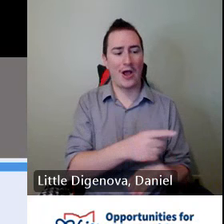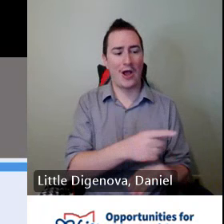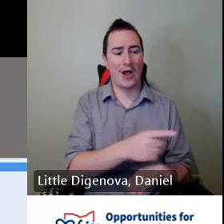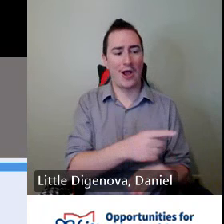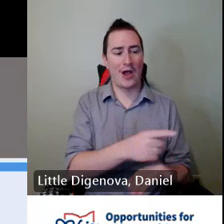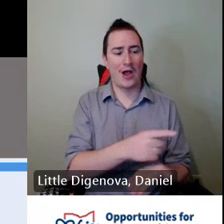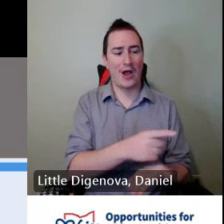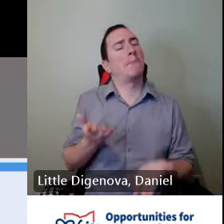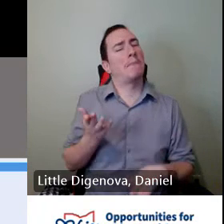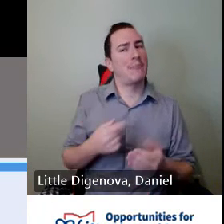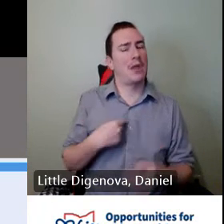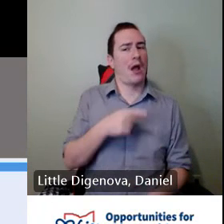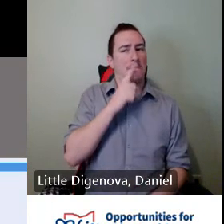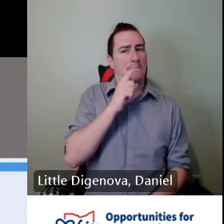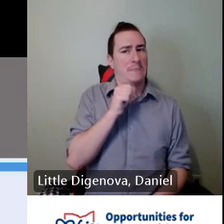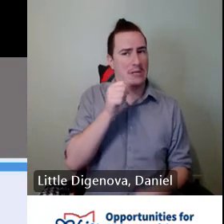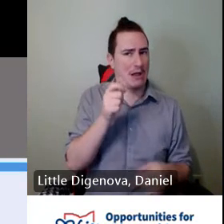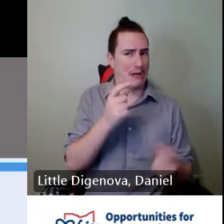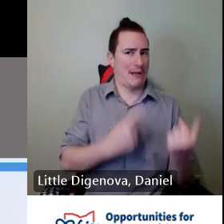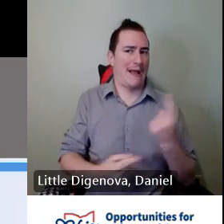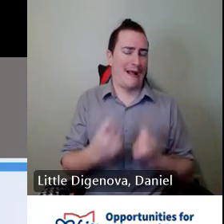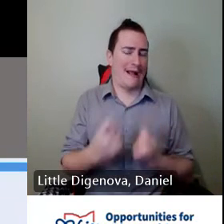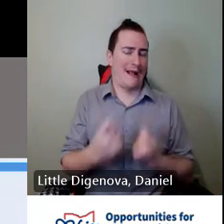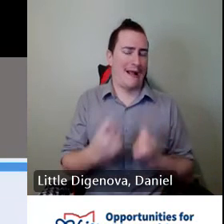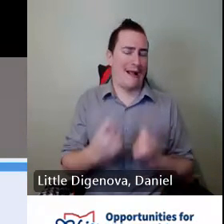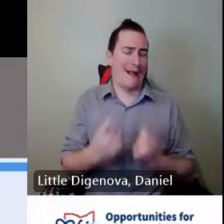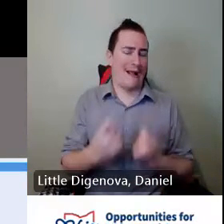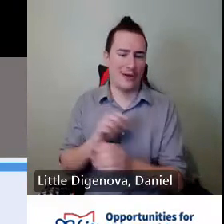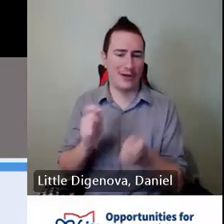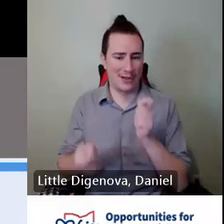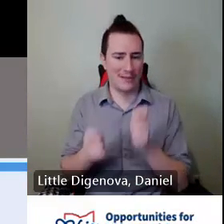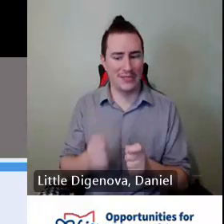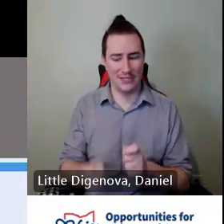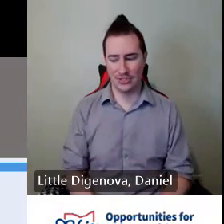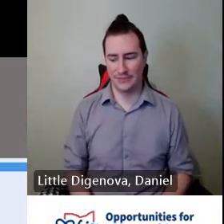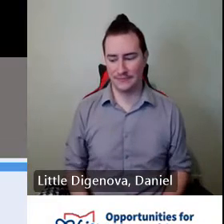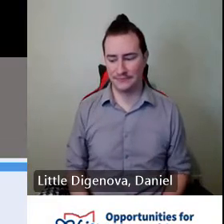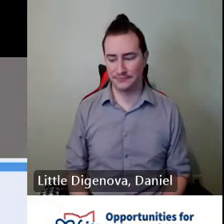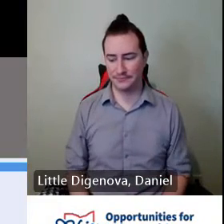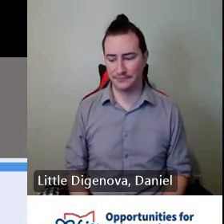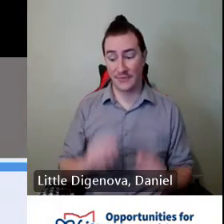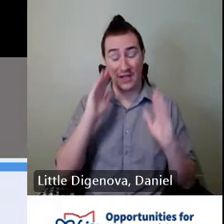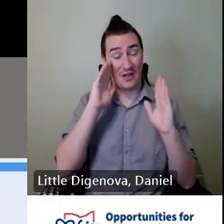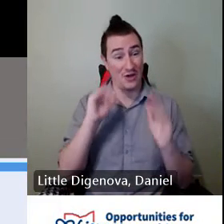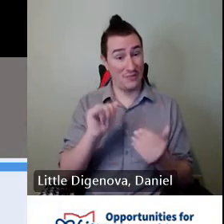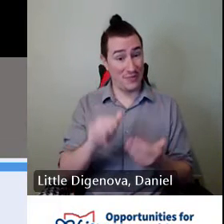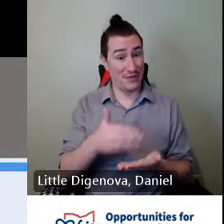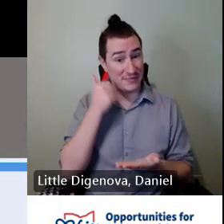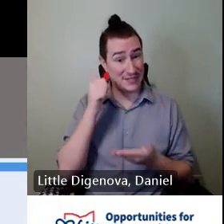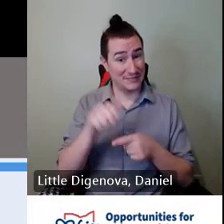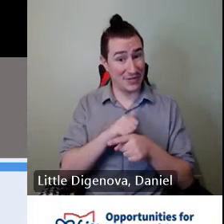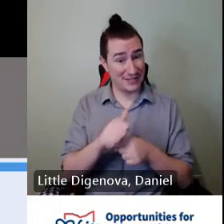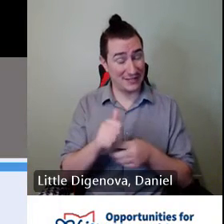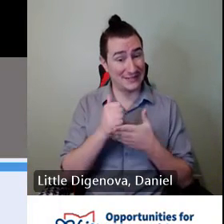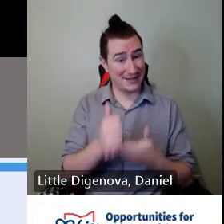questions about coworkers’ accommodations. I hope these best practices are helpful to employers, Julie. Julie: Thank you for sharing them.